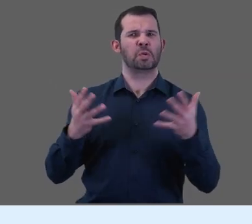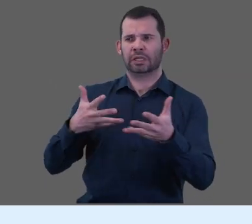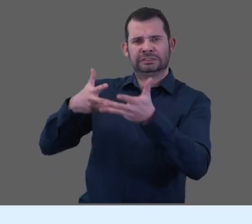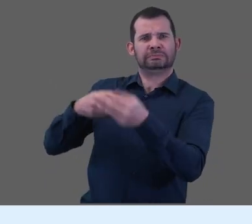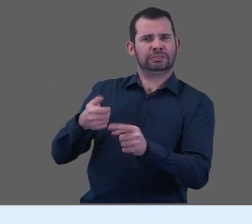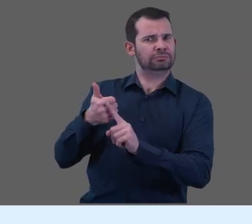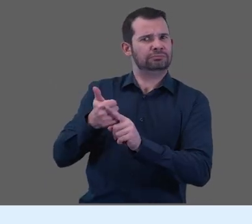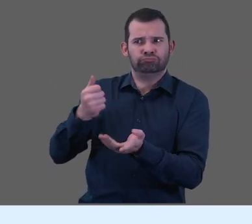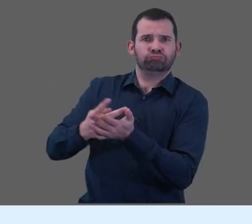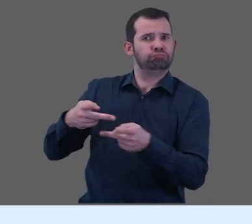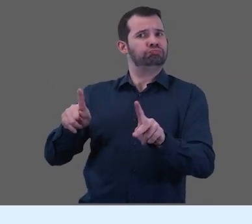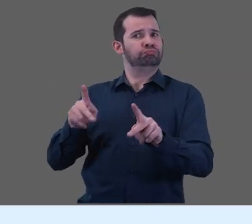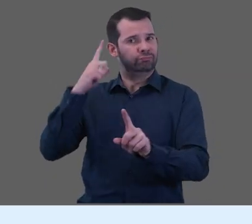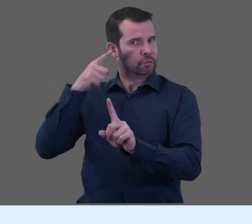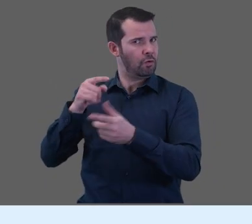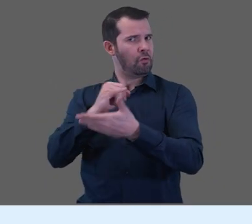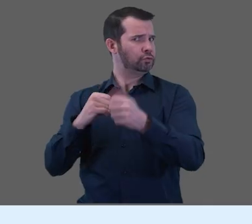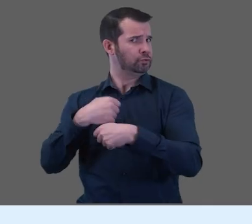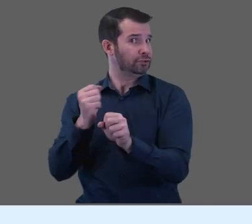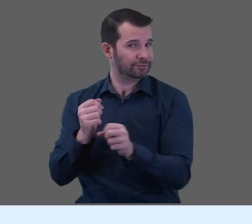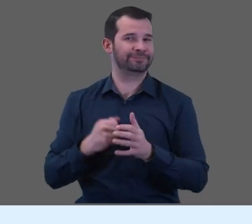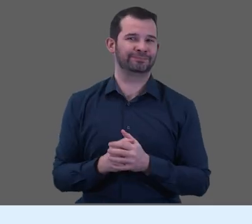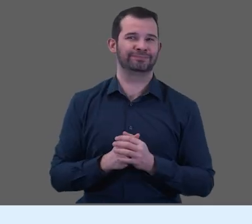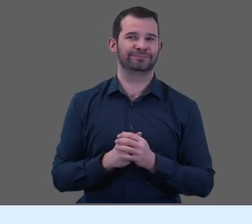What expenses are eligible in Artistic Creation?